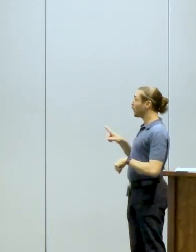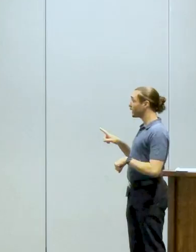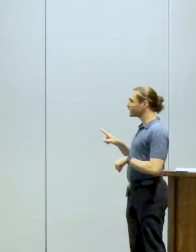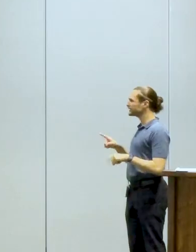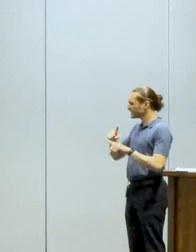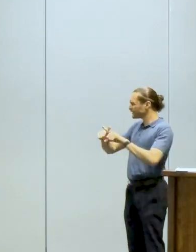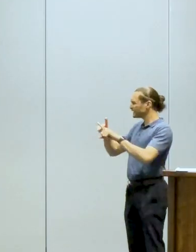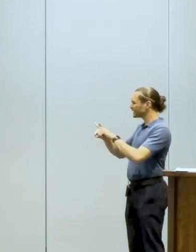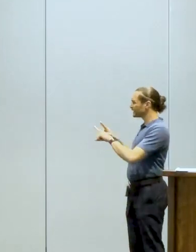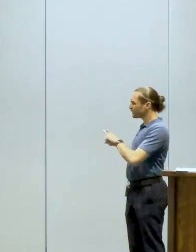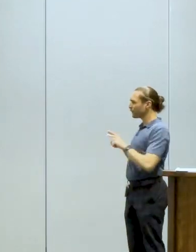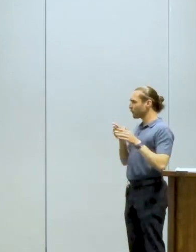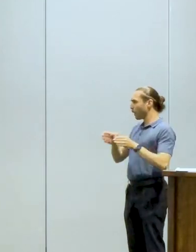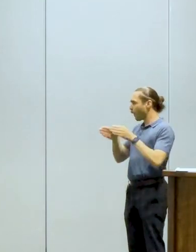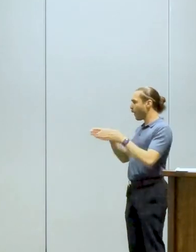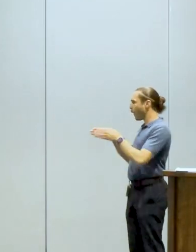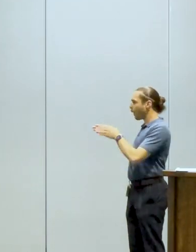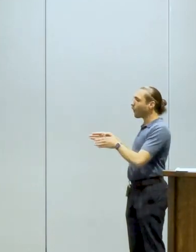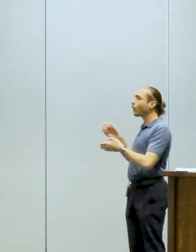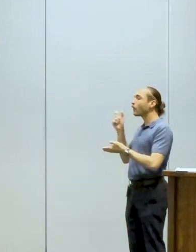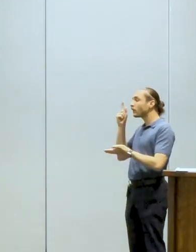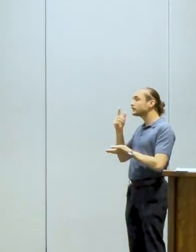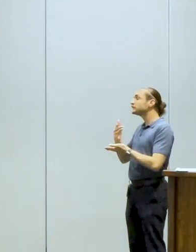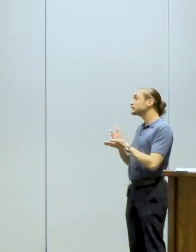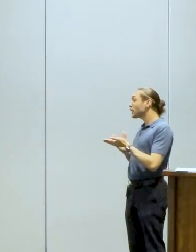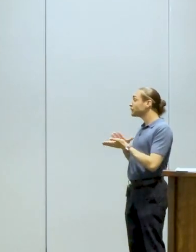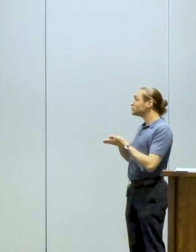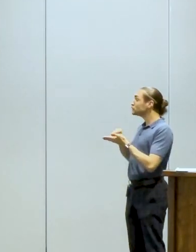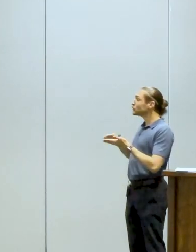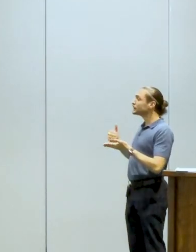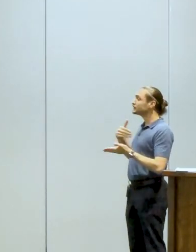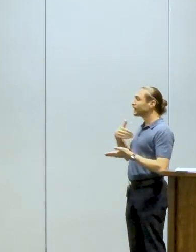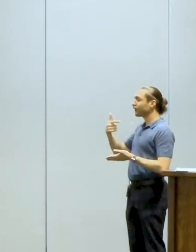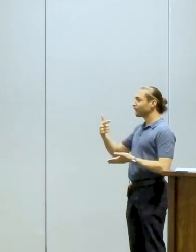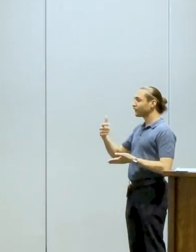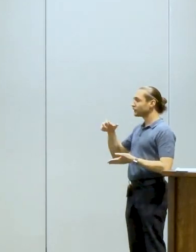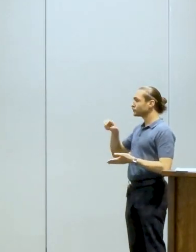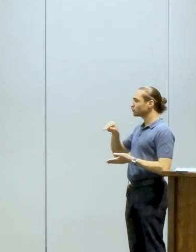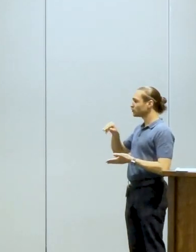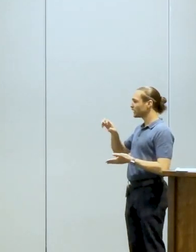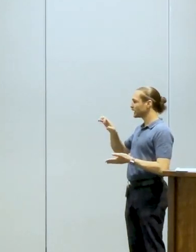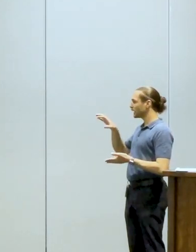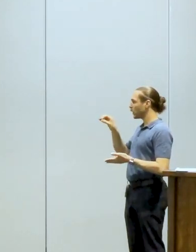students are already provided. For example, we have genio, the AI enhanced audio to text transcription software that we